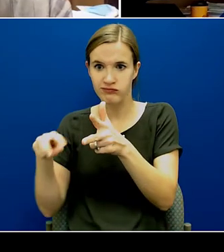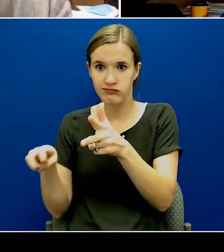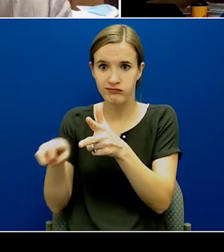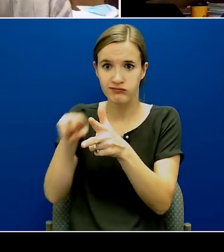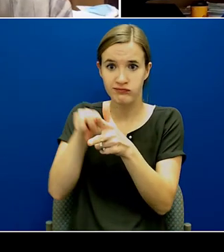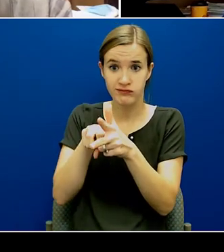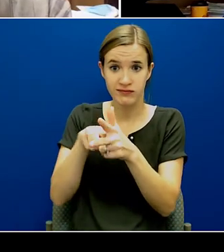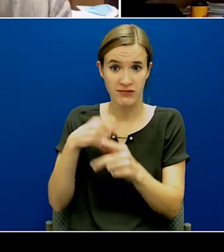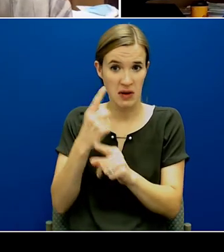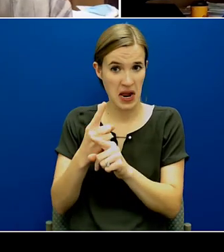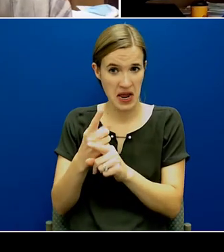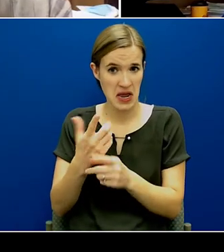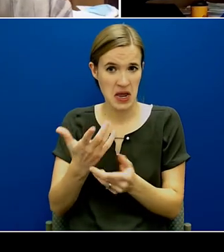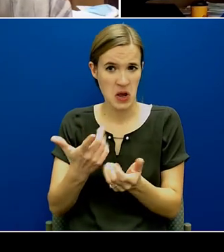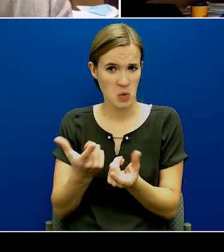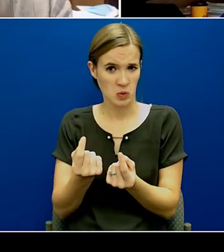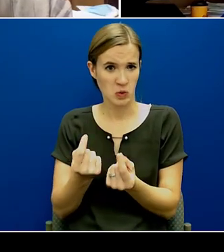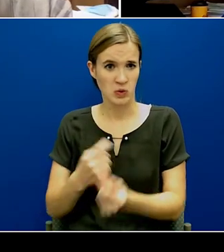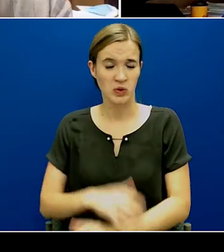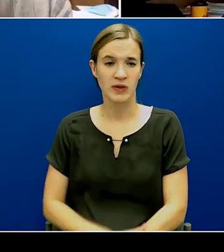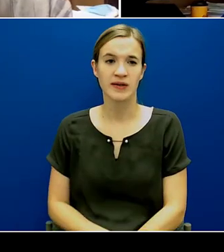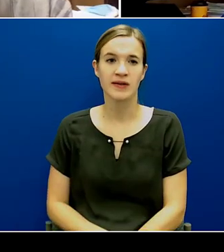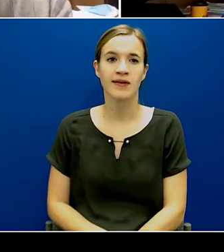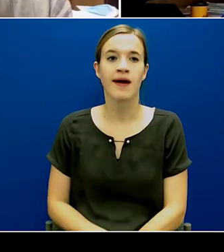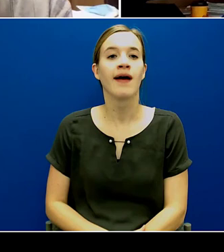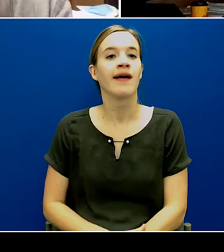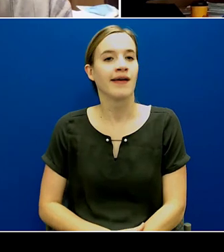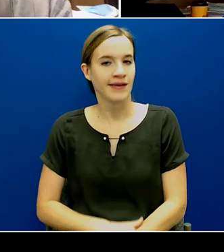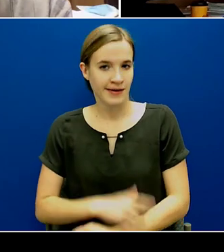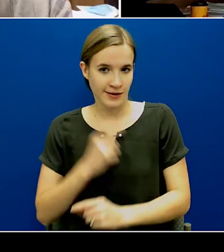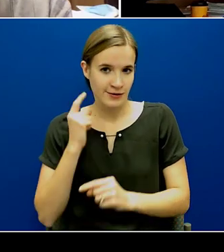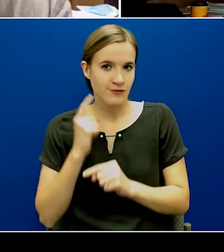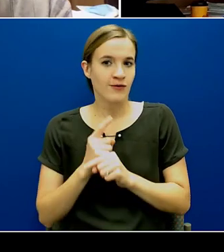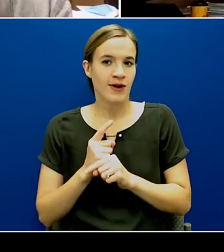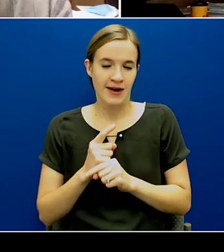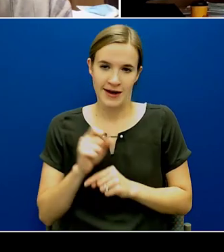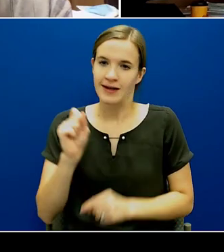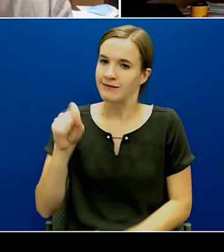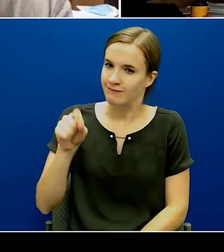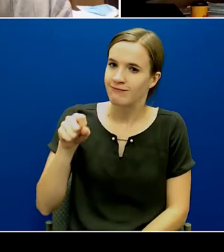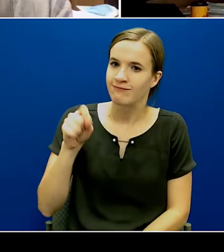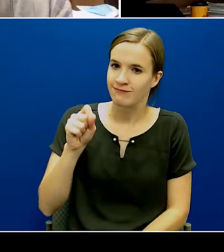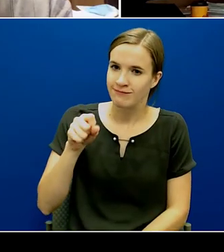vehicles, all of those, all of theirs are accessible. The taxis uh, do what they can